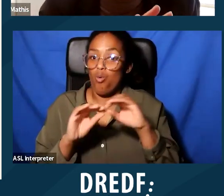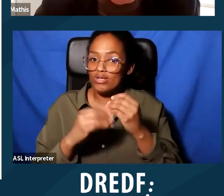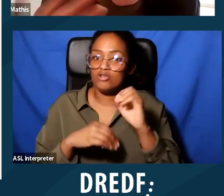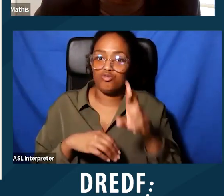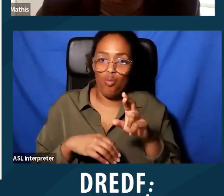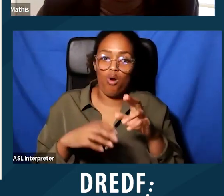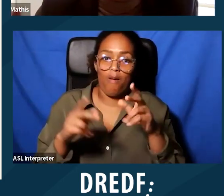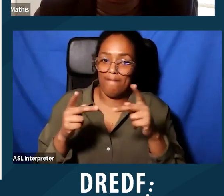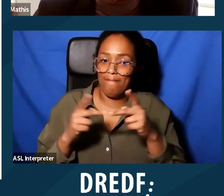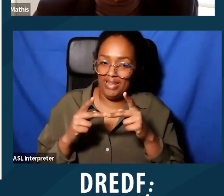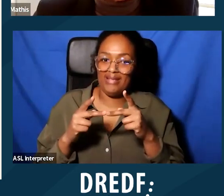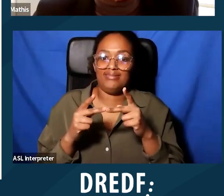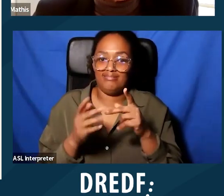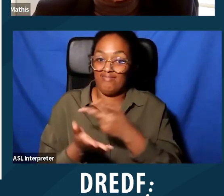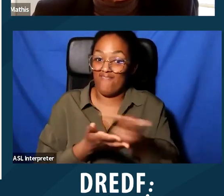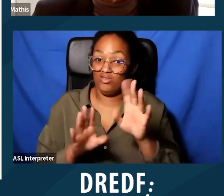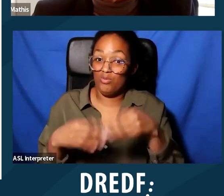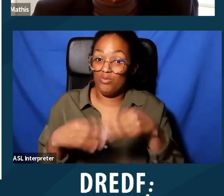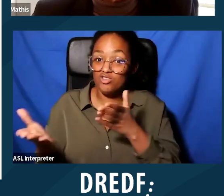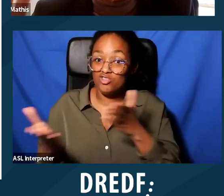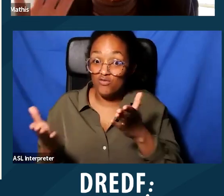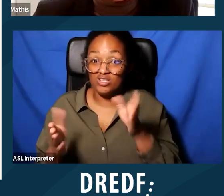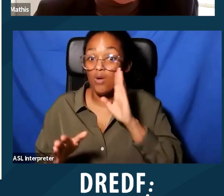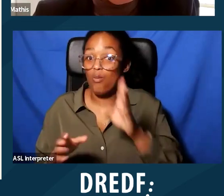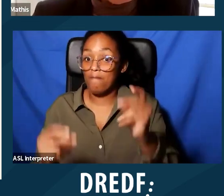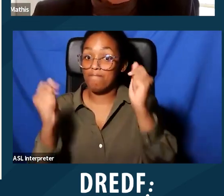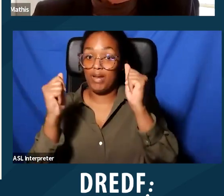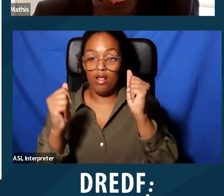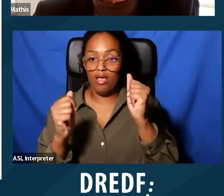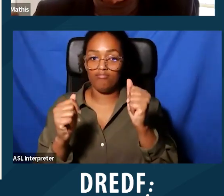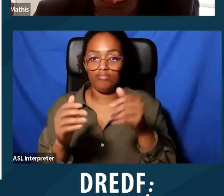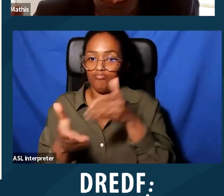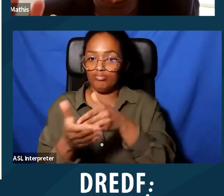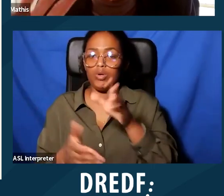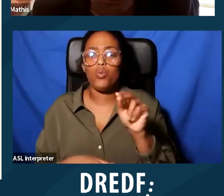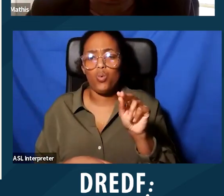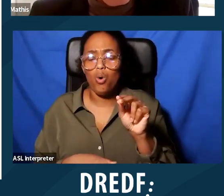that any time somebody fails to provide those services they automatically violate the law.